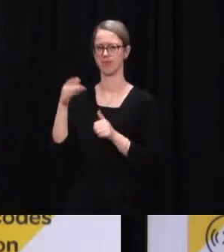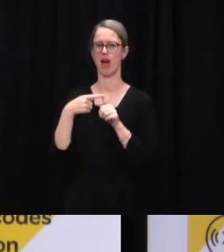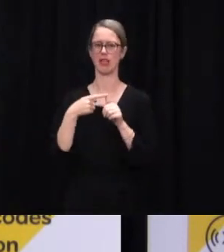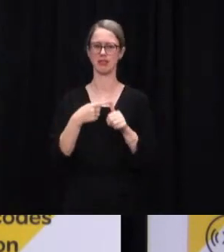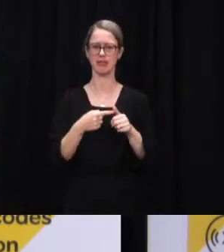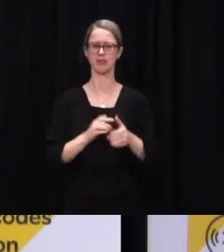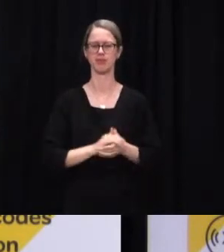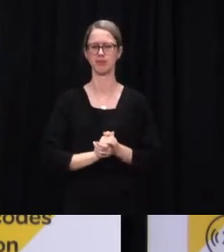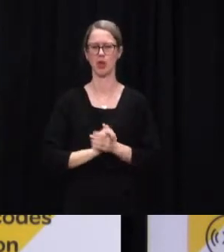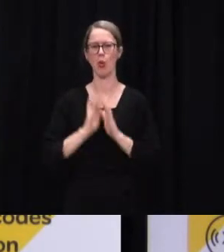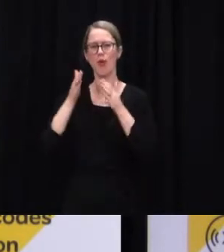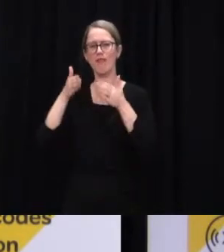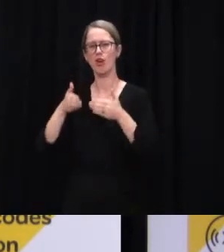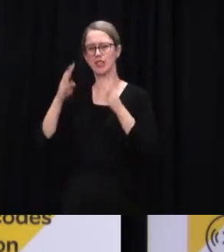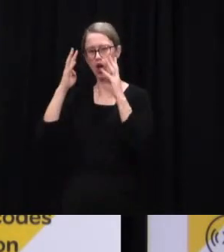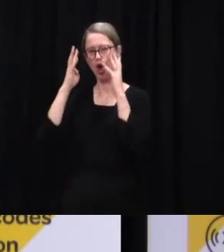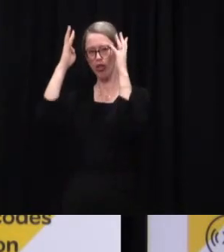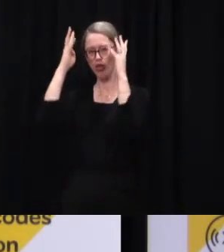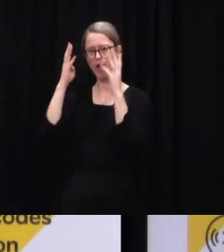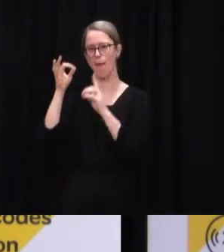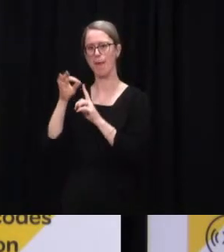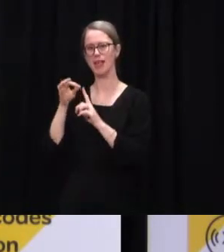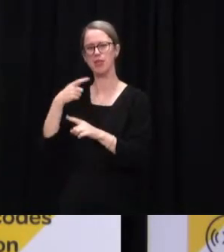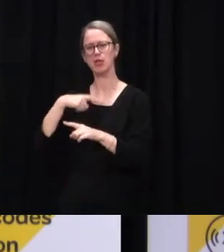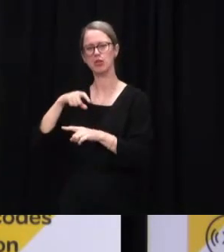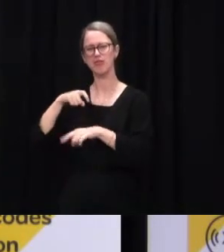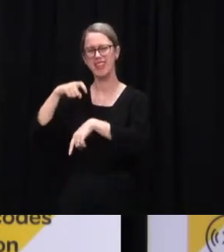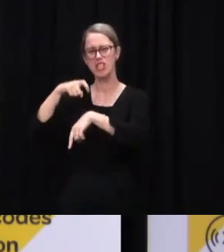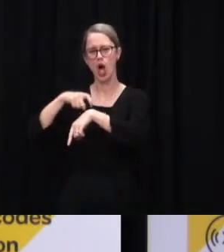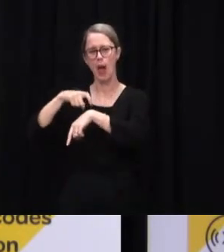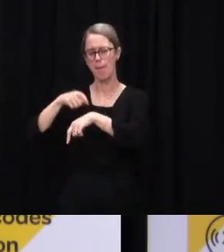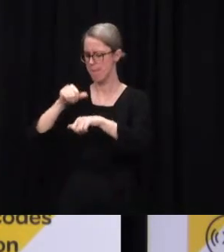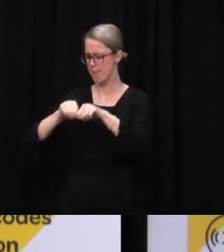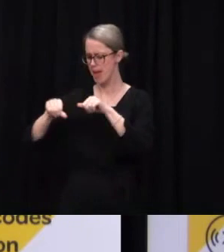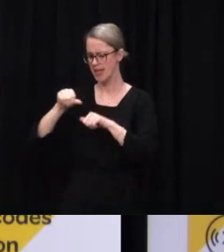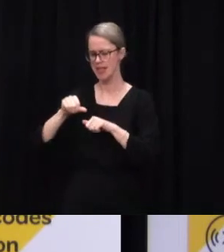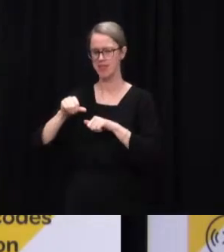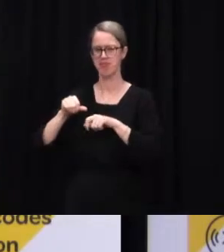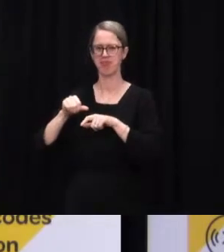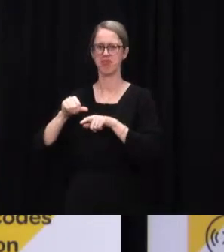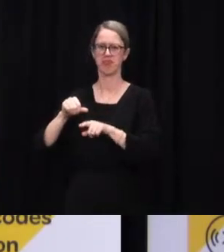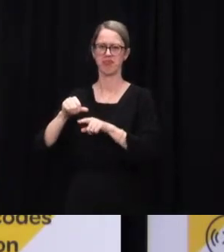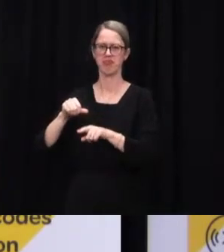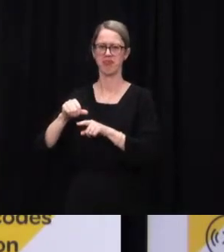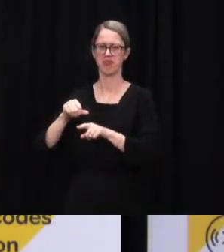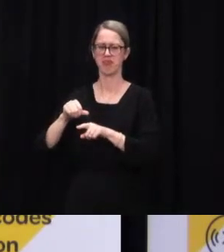it was at jet park or the Crown plaza? >>Everyone at the moment